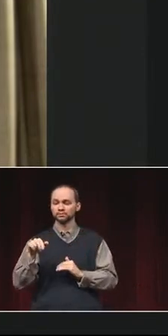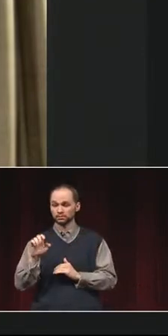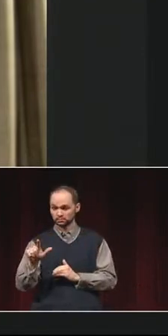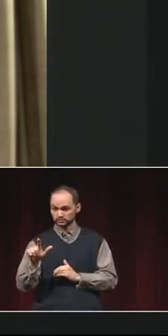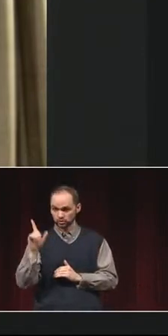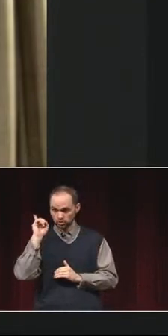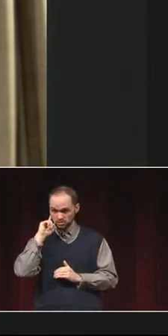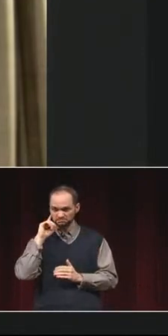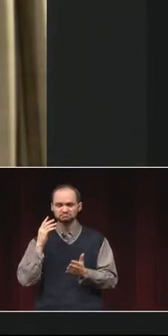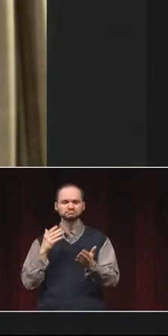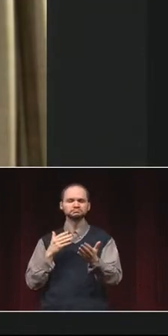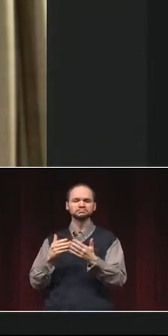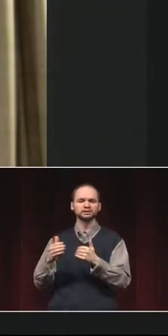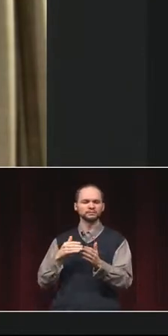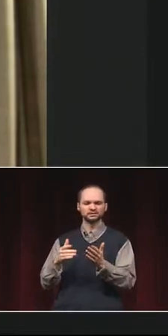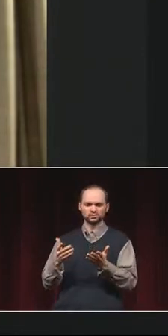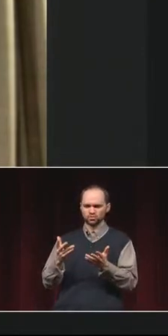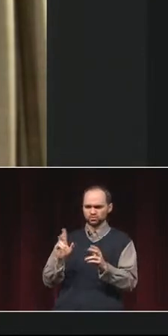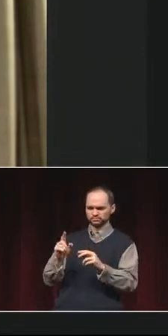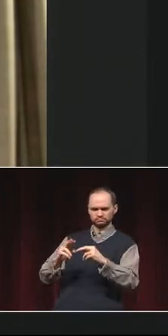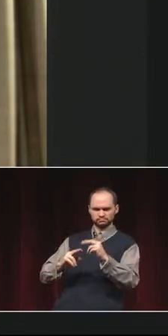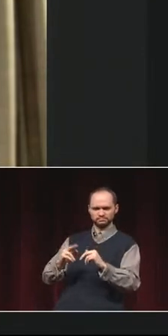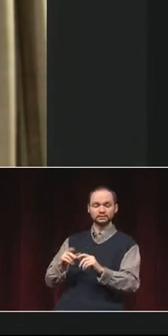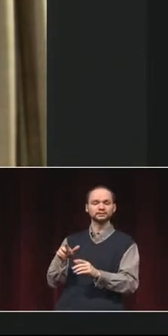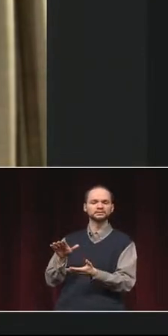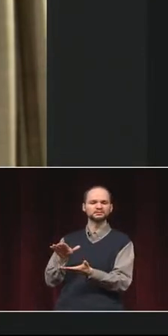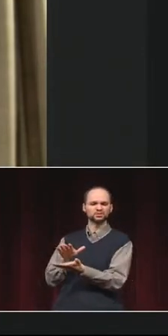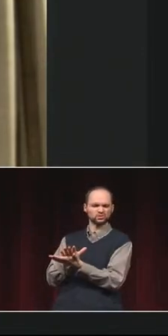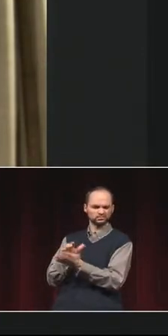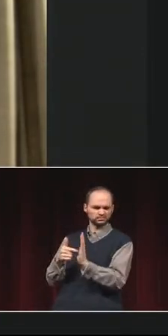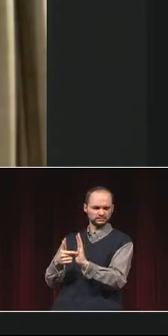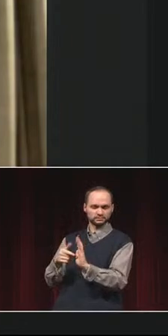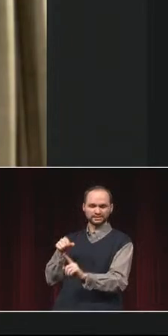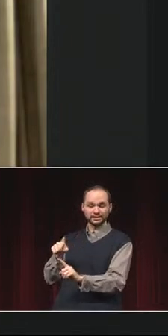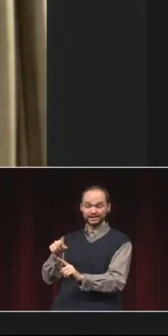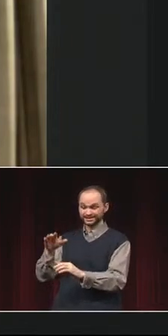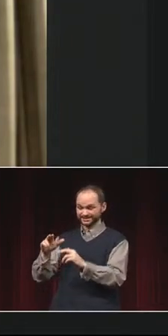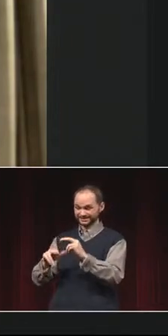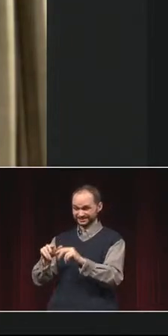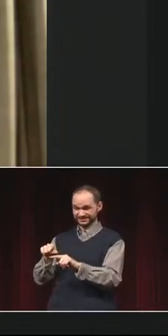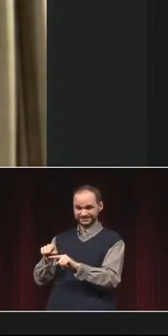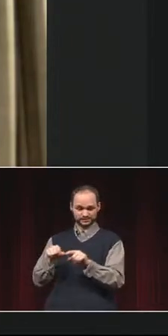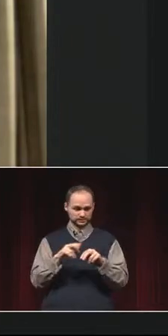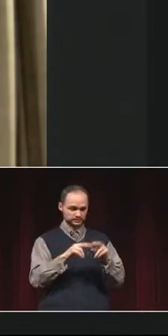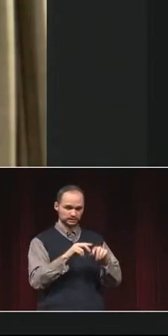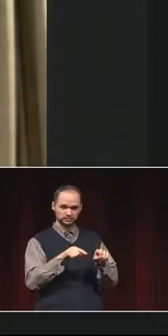schools, for example, those facilities are supposed to be separate from whites